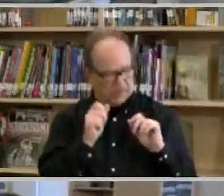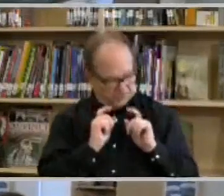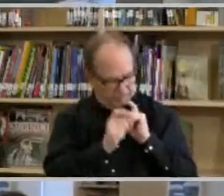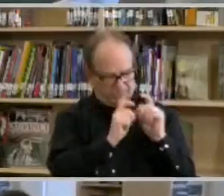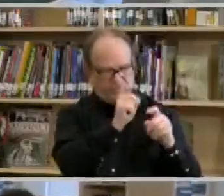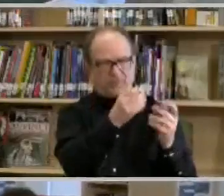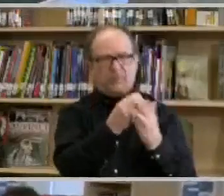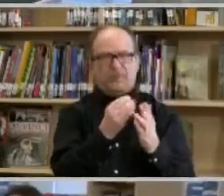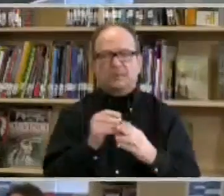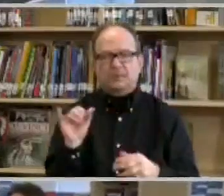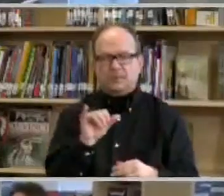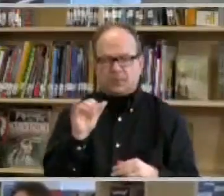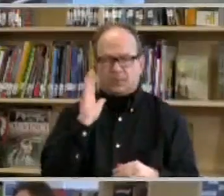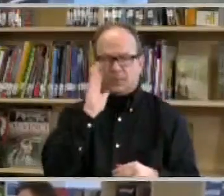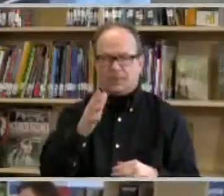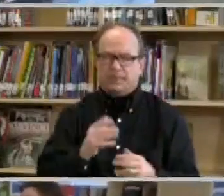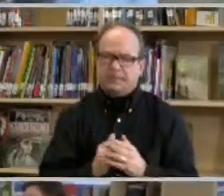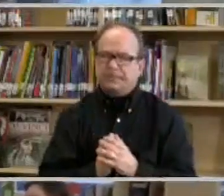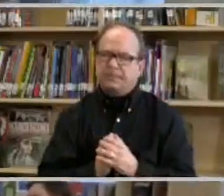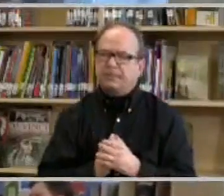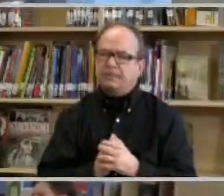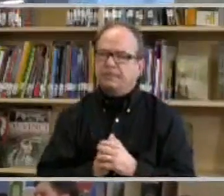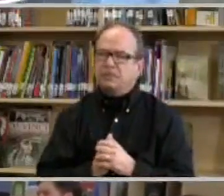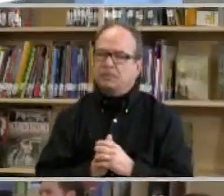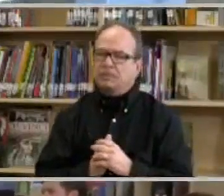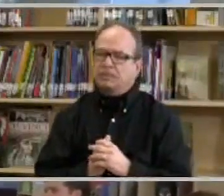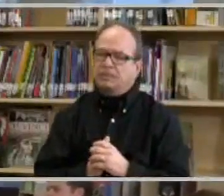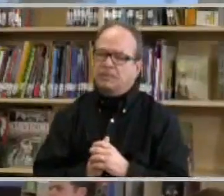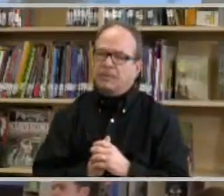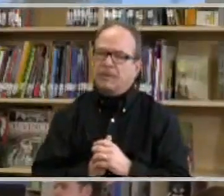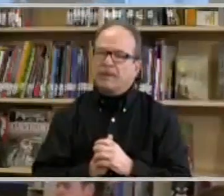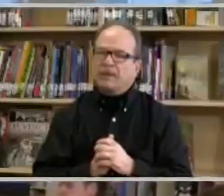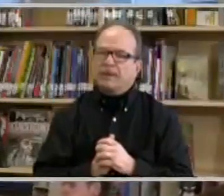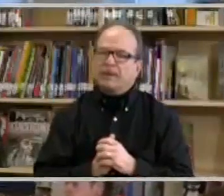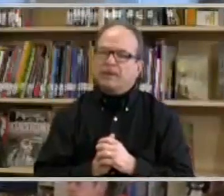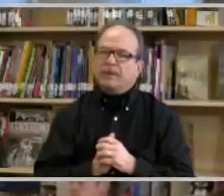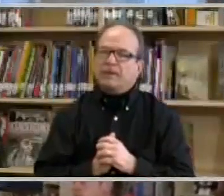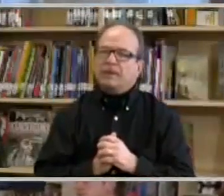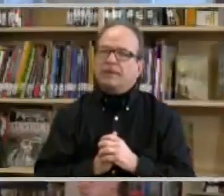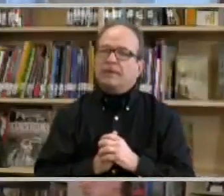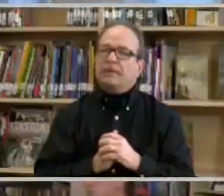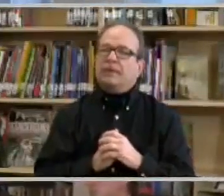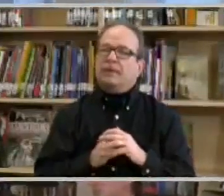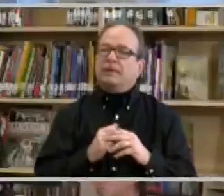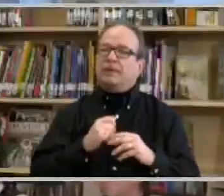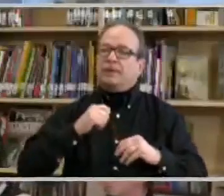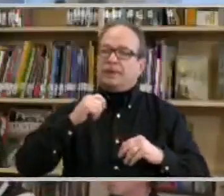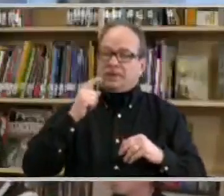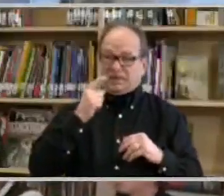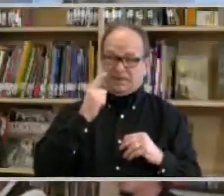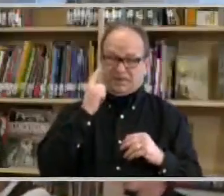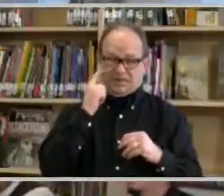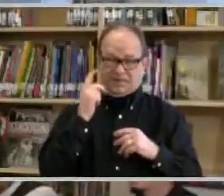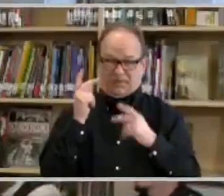WE'LL EVEN FUND THE IDEA IF WE THINK IT'S AN IDEA THAT WILL